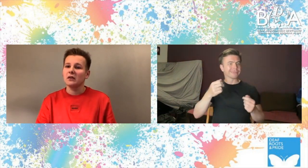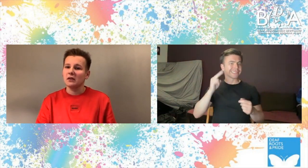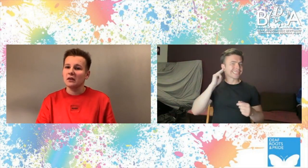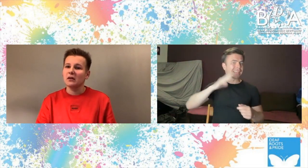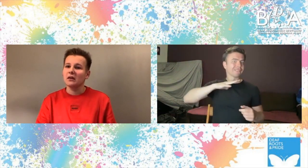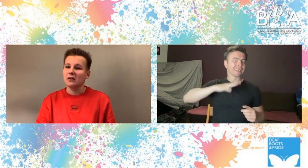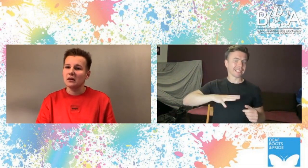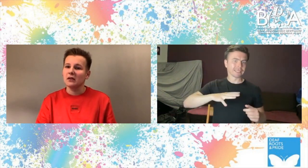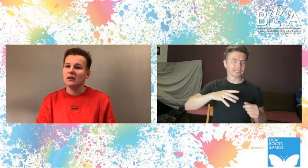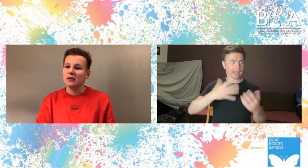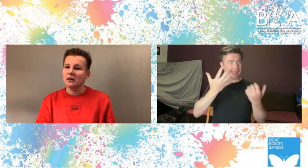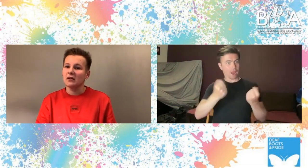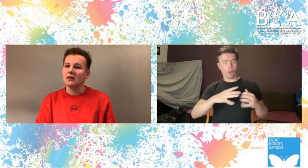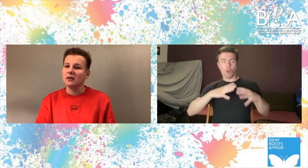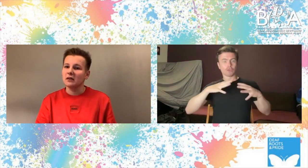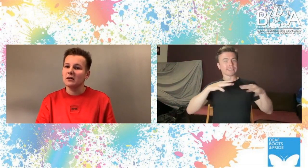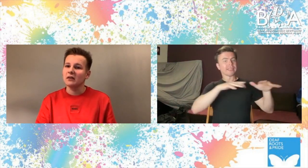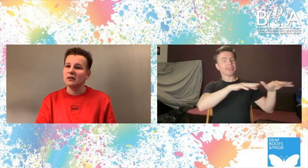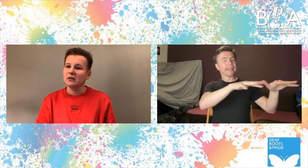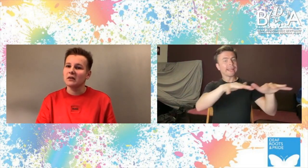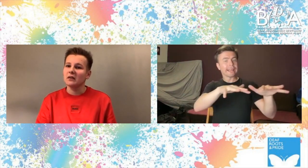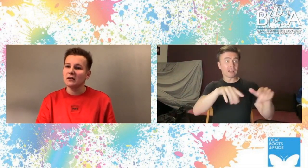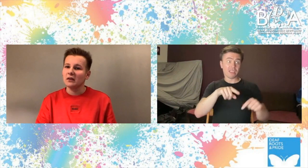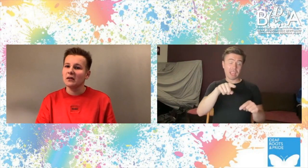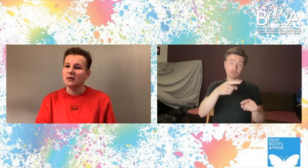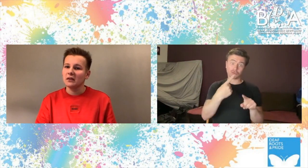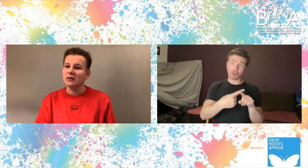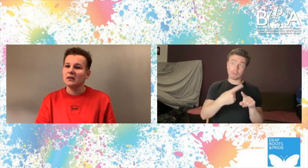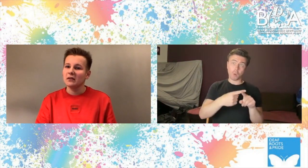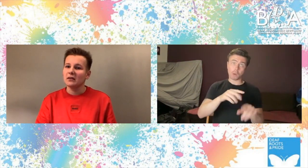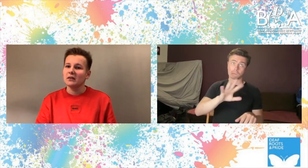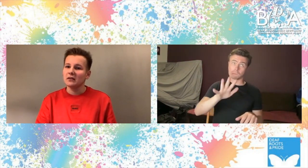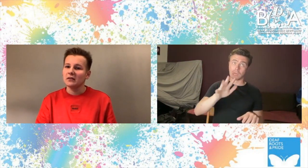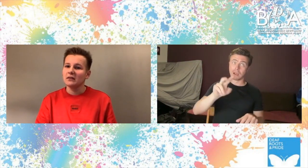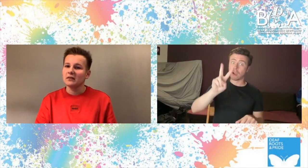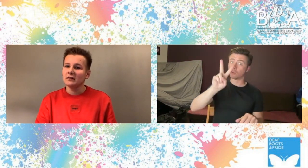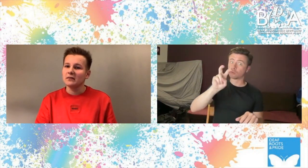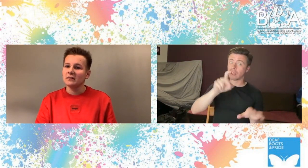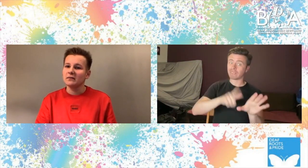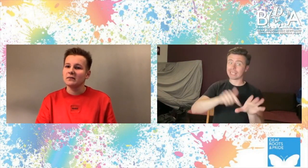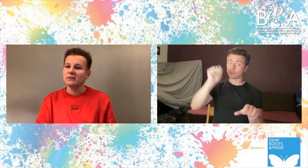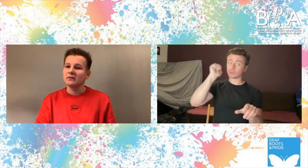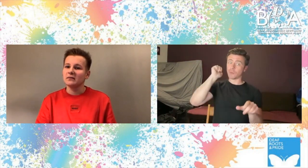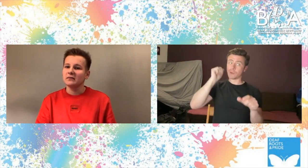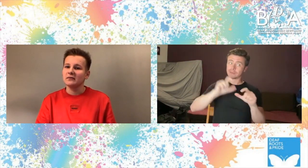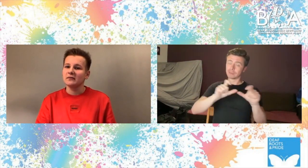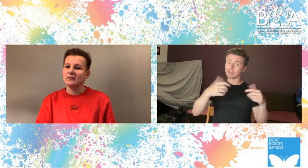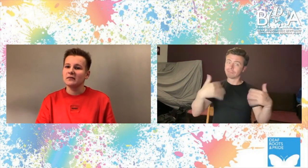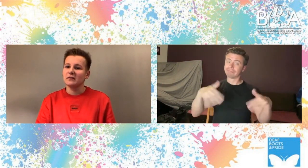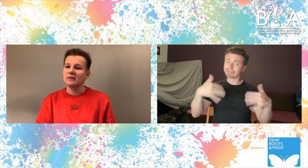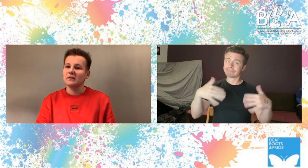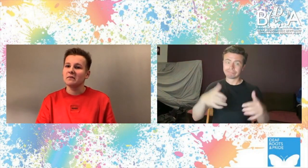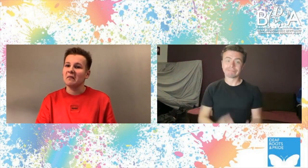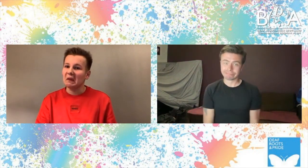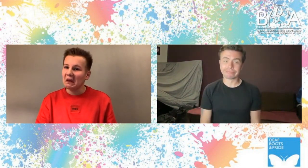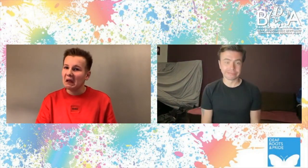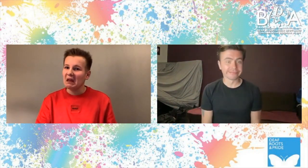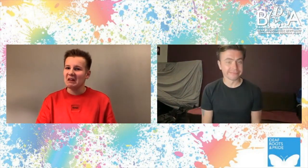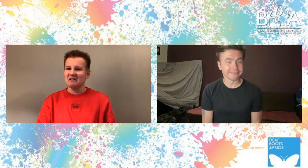and they understood my needs. Everything was already in place, and I’m talking about 12 years ago now!